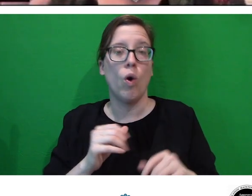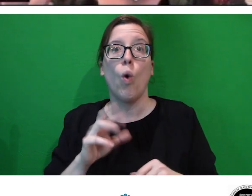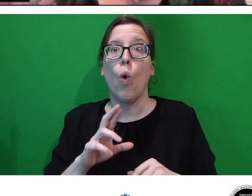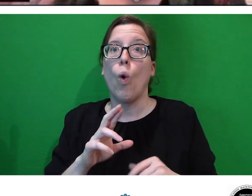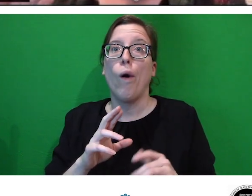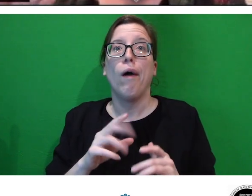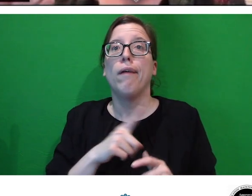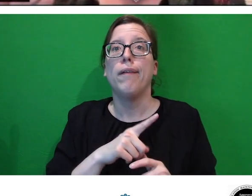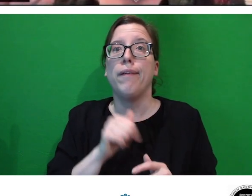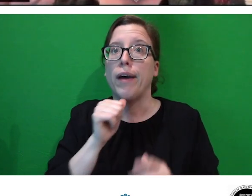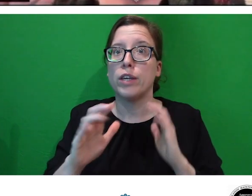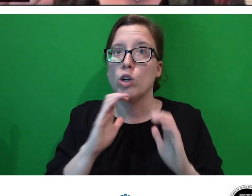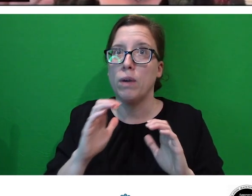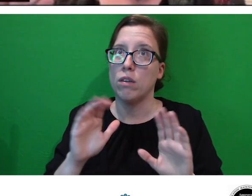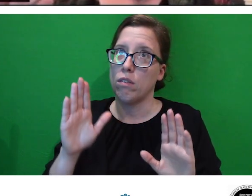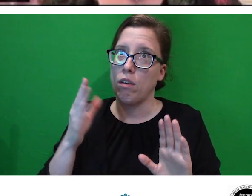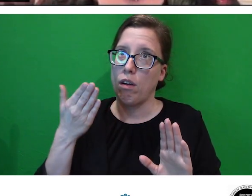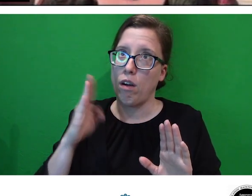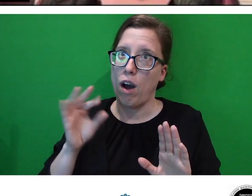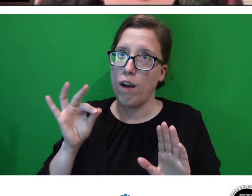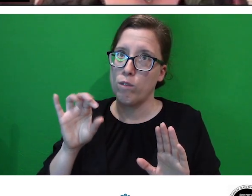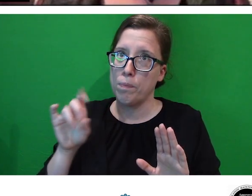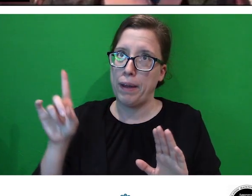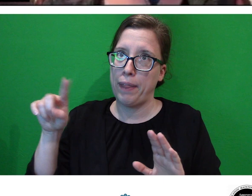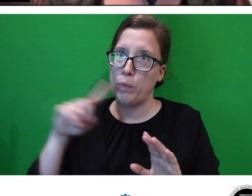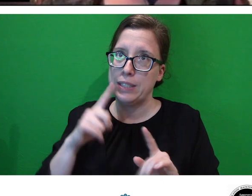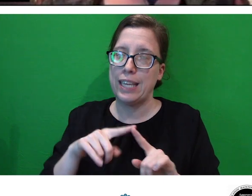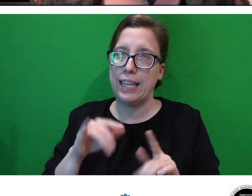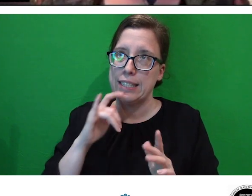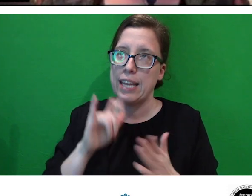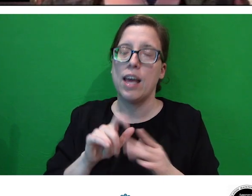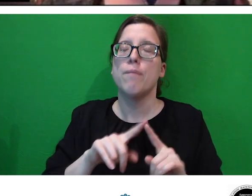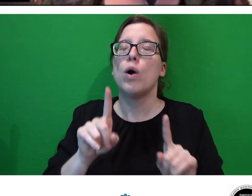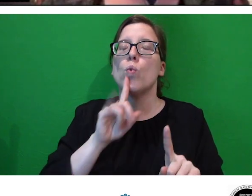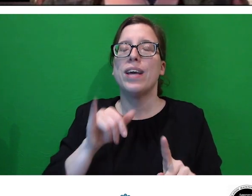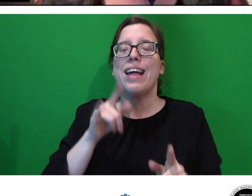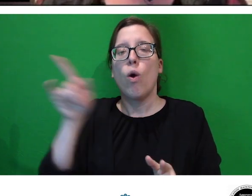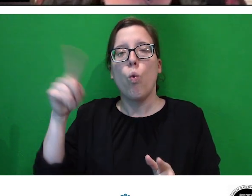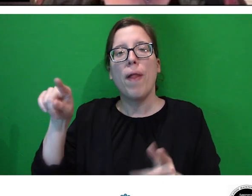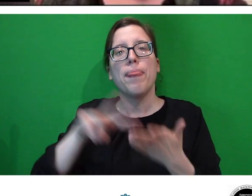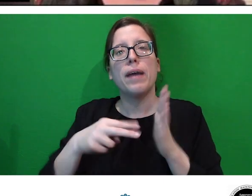deafblindness who others would say "doesn't have a system of communication",